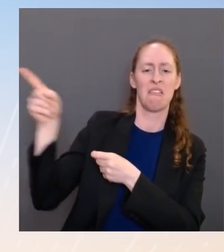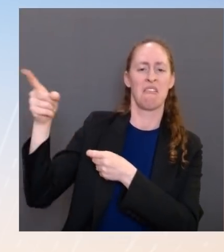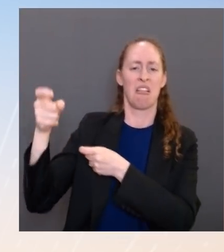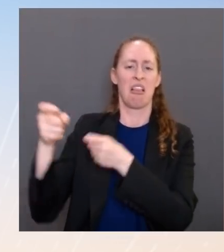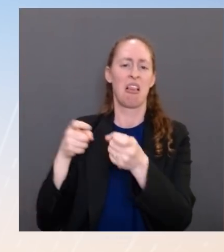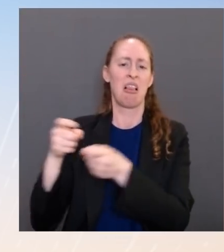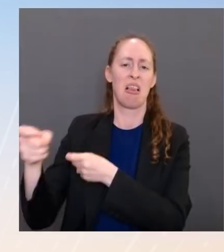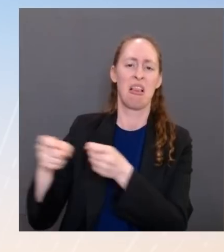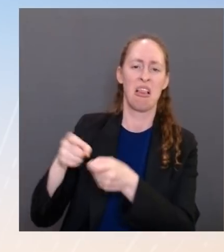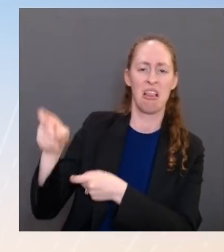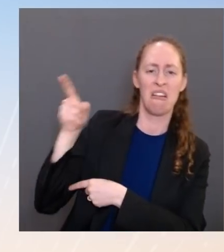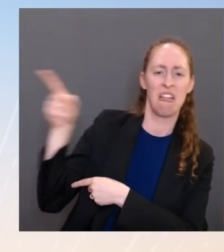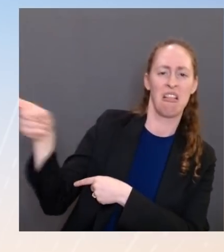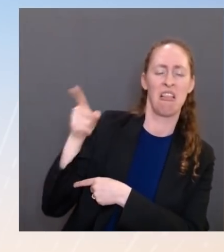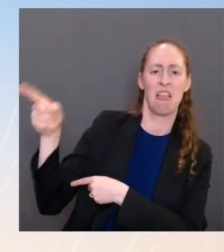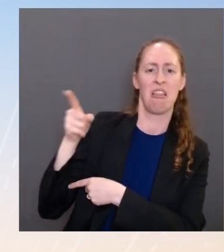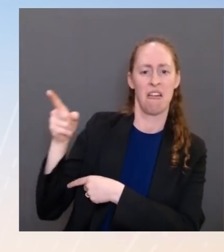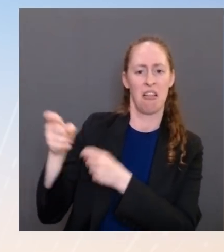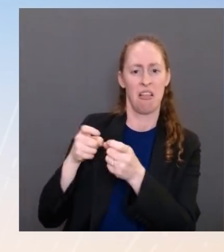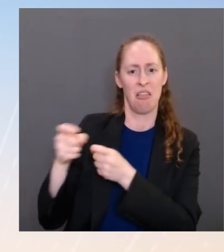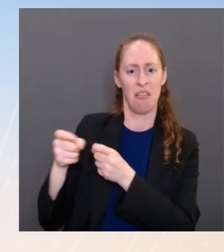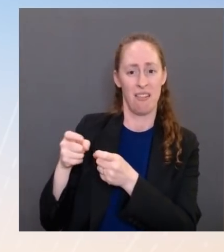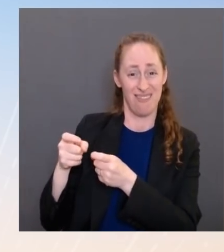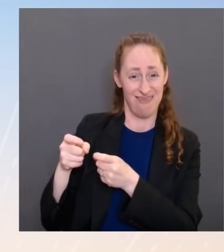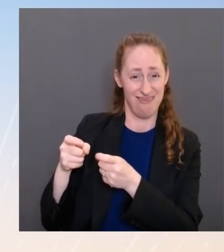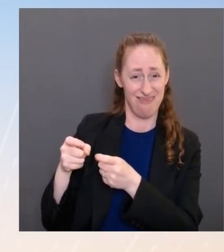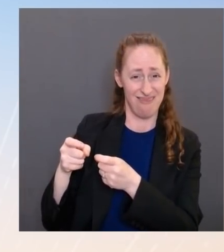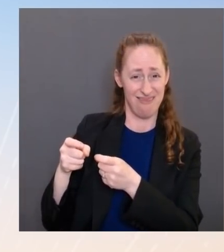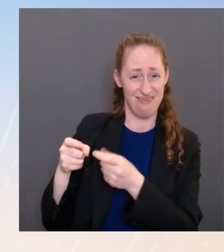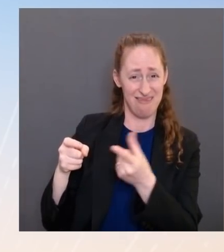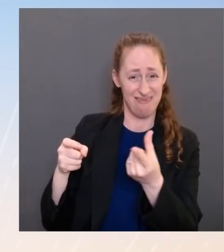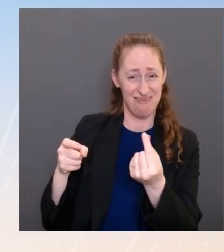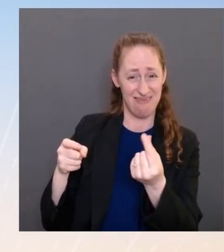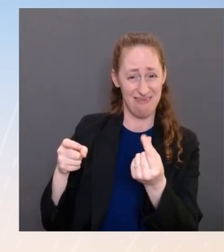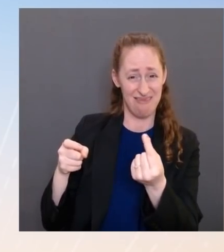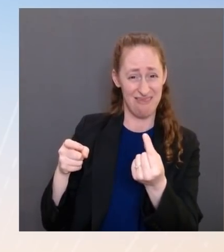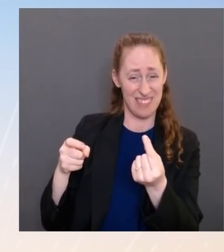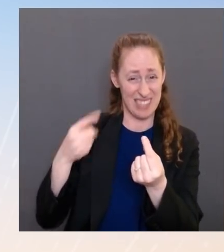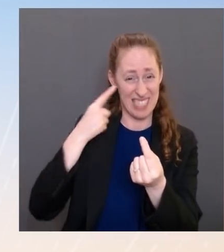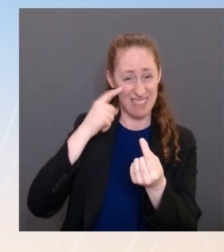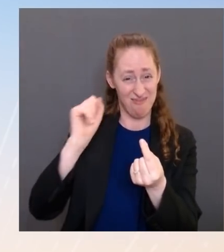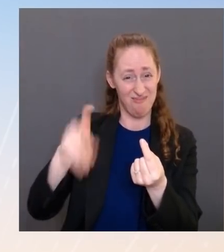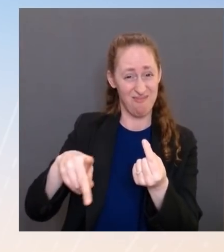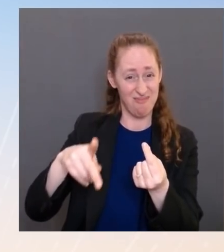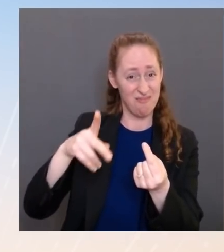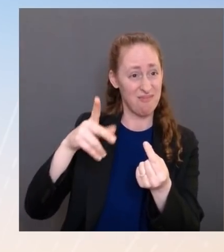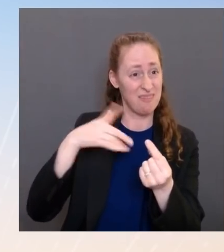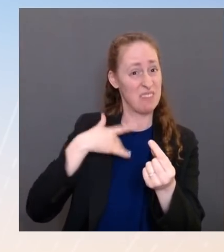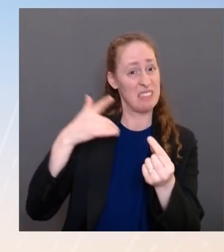Ms. Psaki: I haven't heard that one as much. But I would say that you heard the President -- Ed asked him earlier today